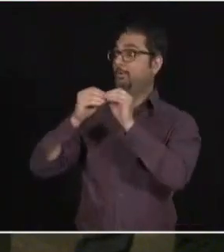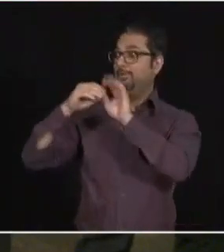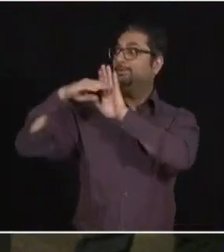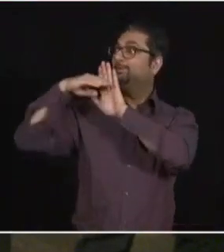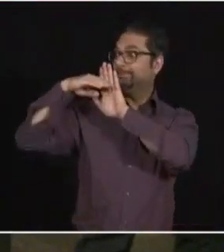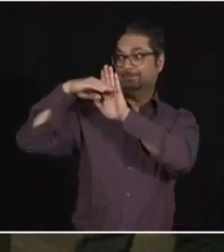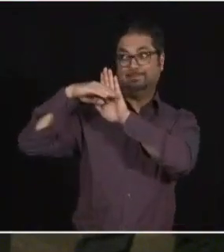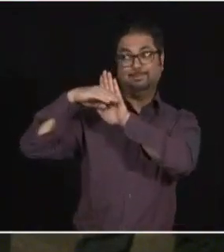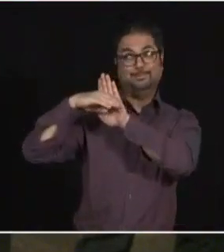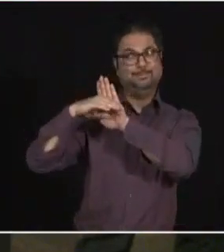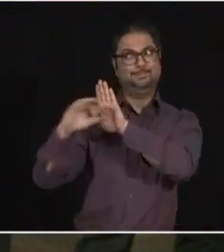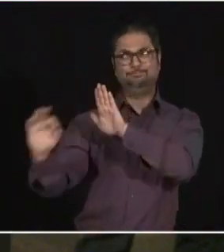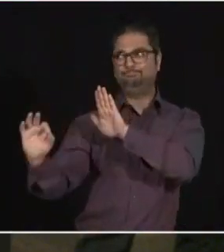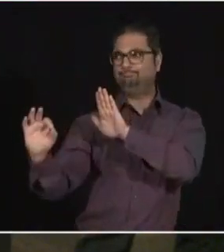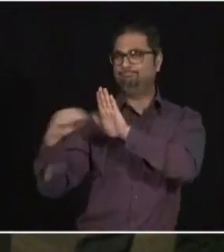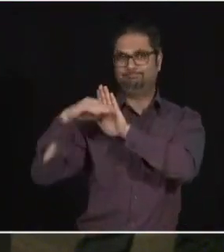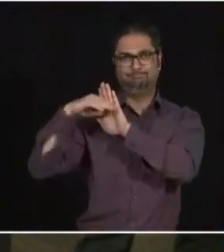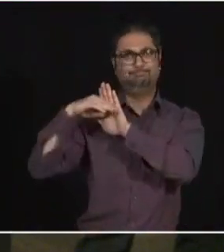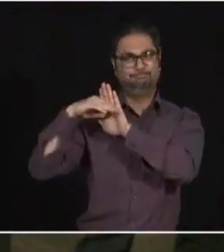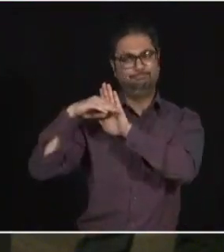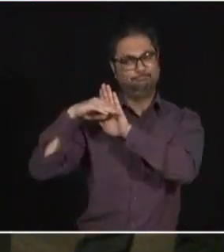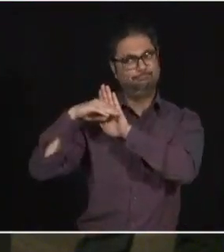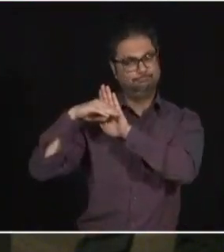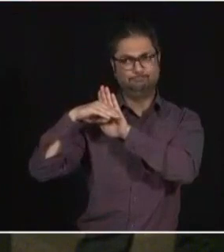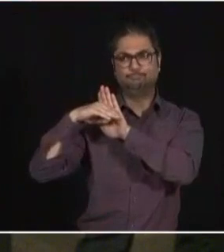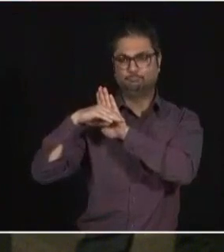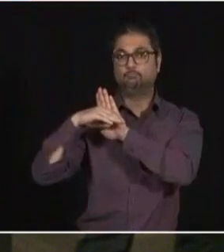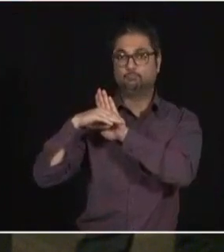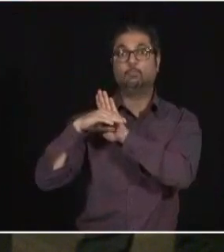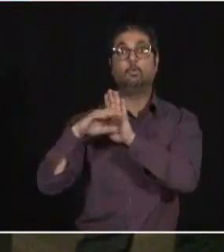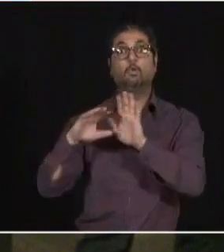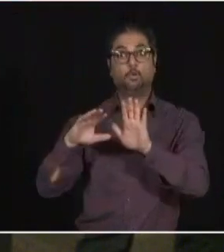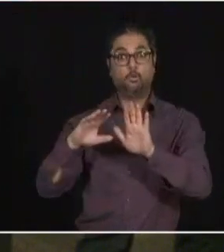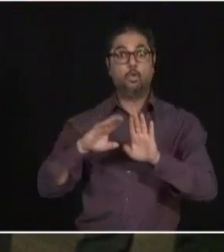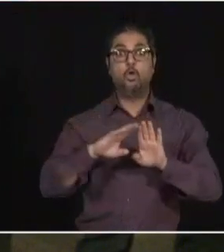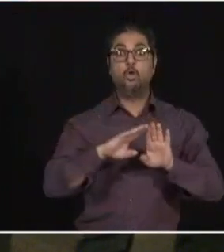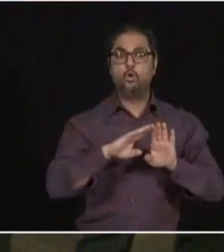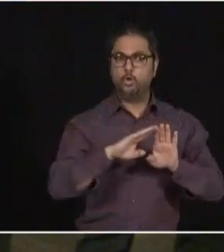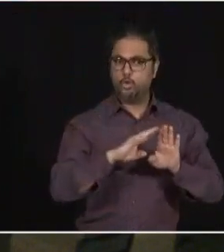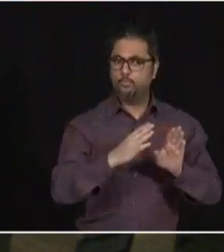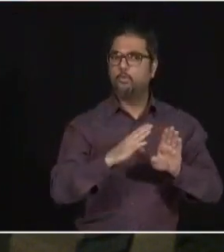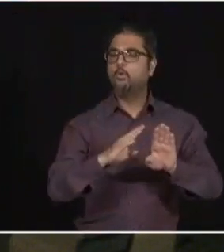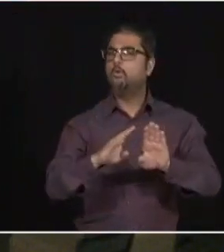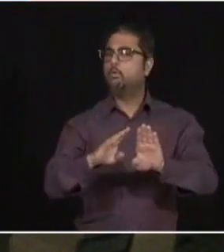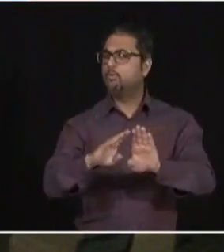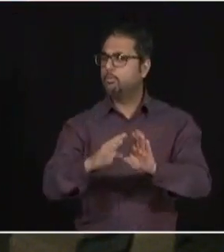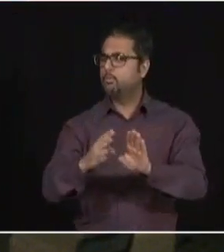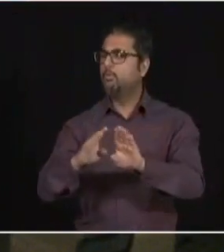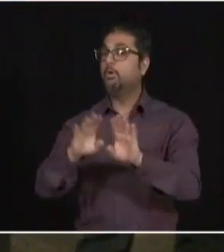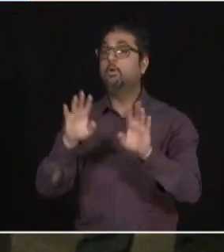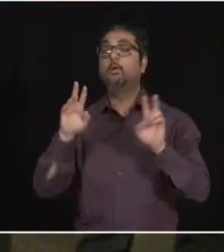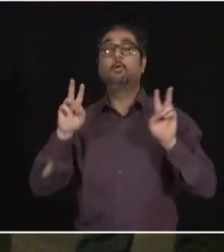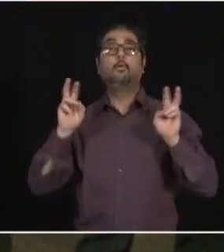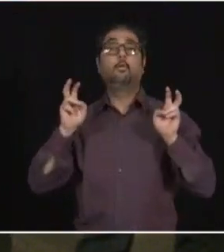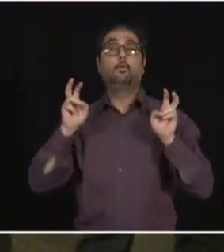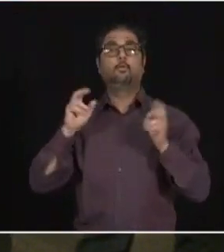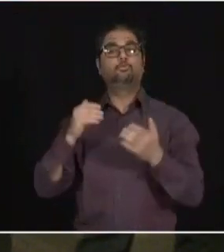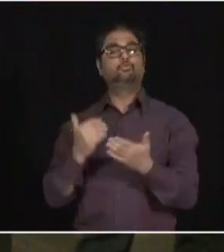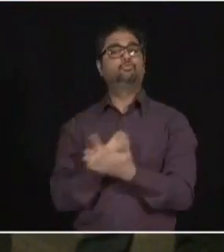more we can open up and get back to, as I say, the new normal and get people back working, getting people out